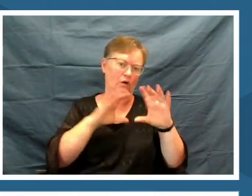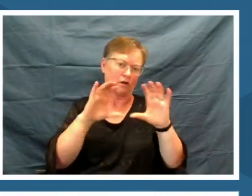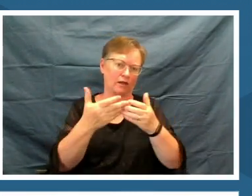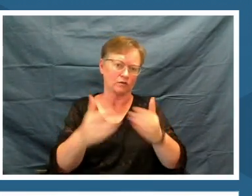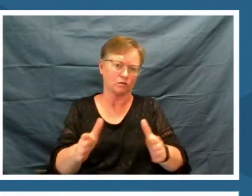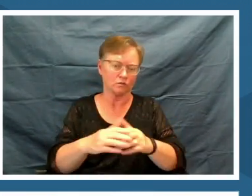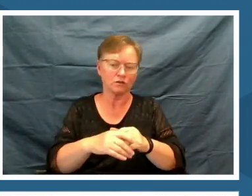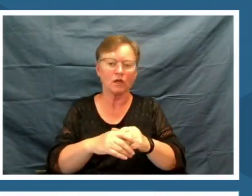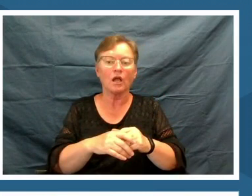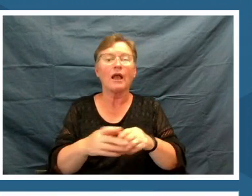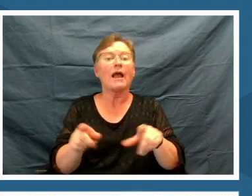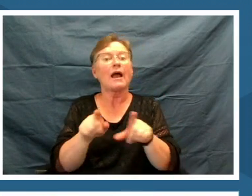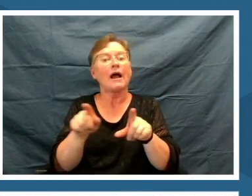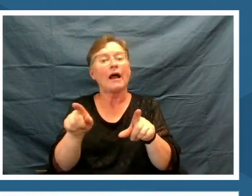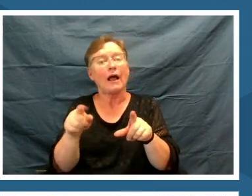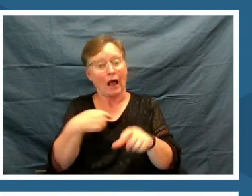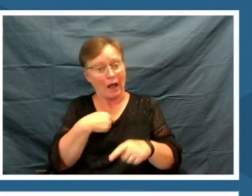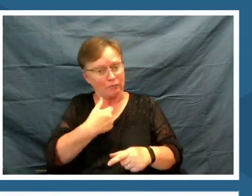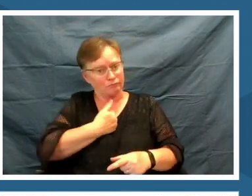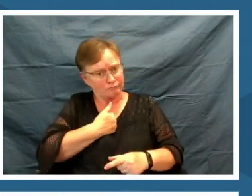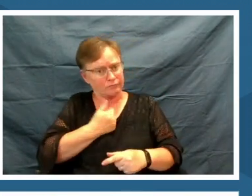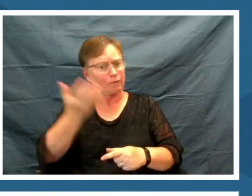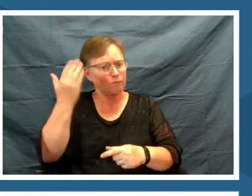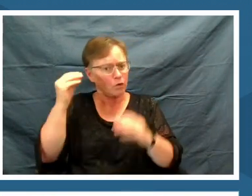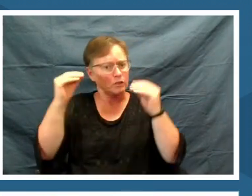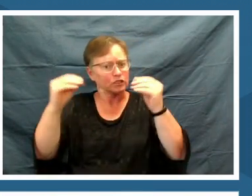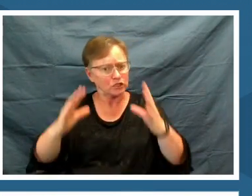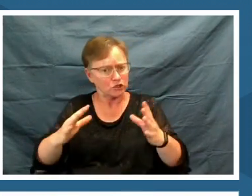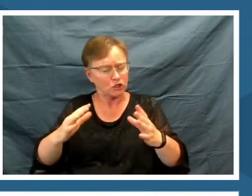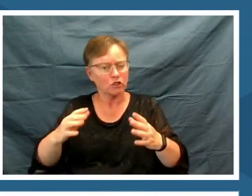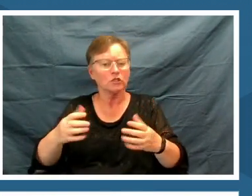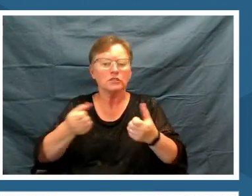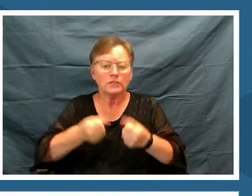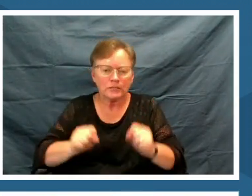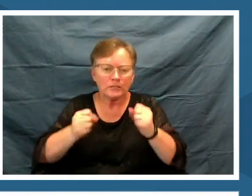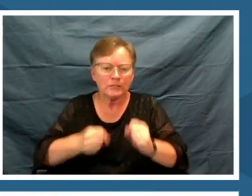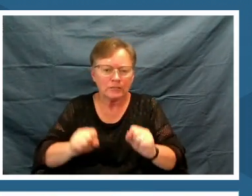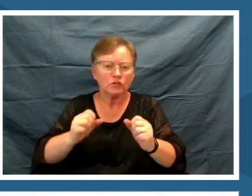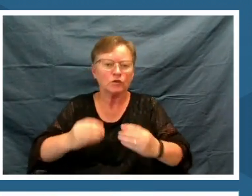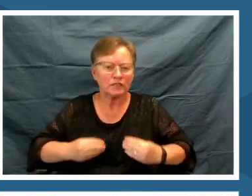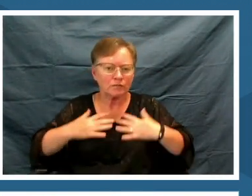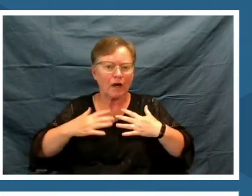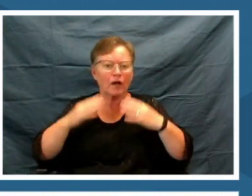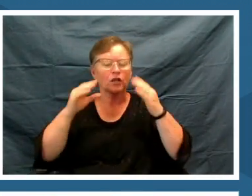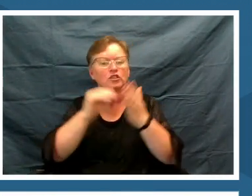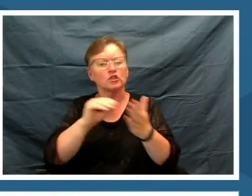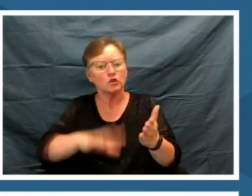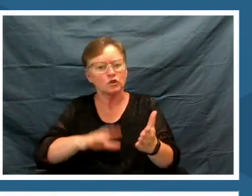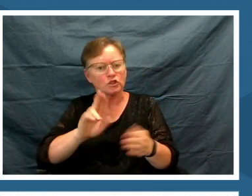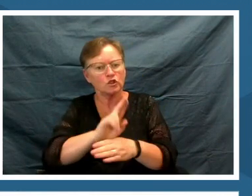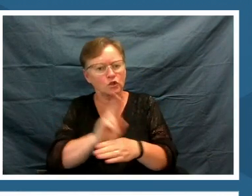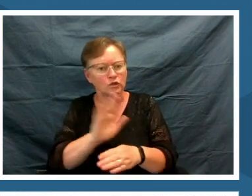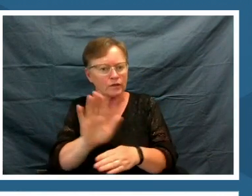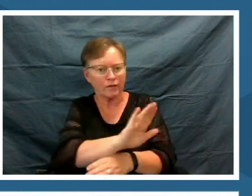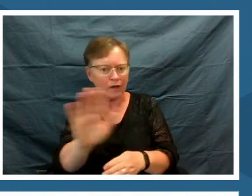inspire uh our students to use their imagination and creativity